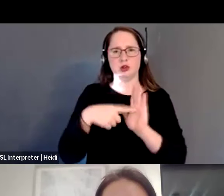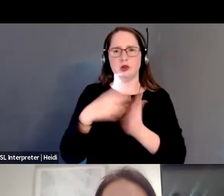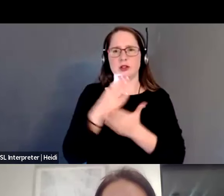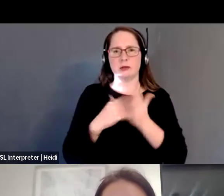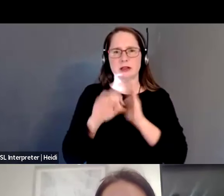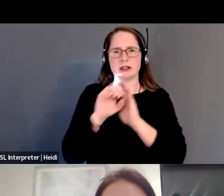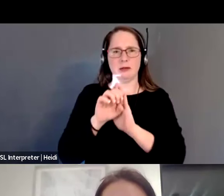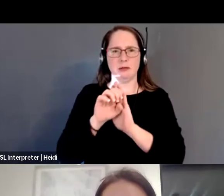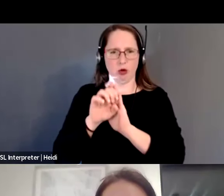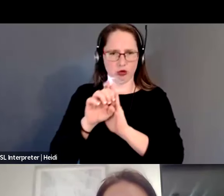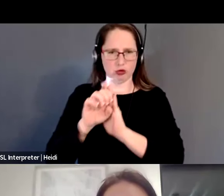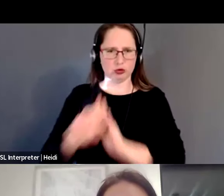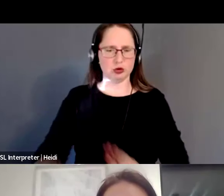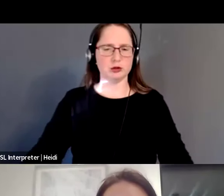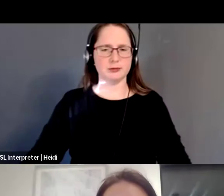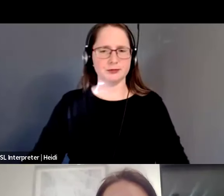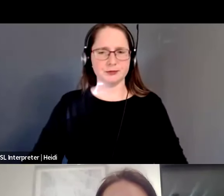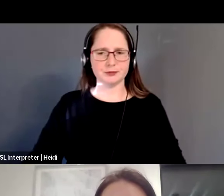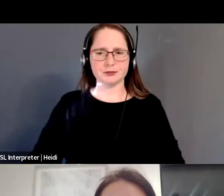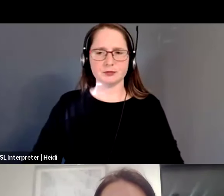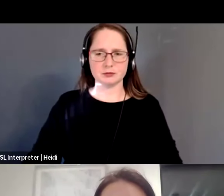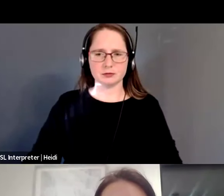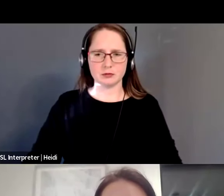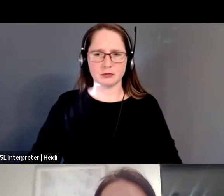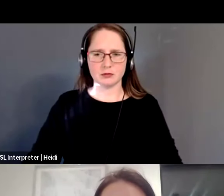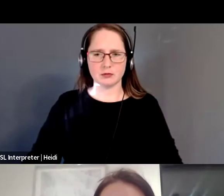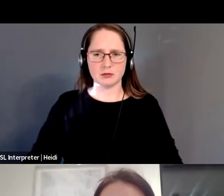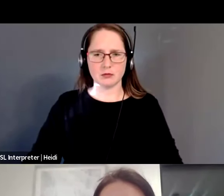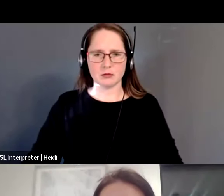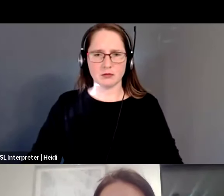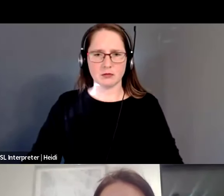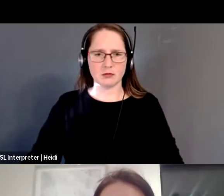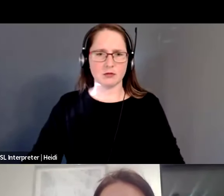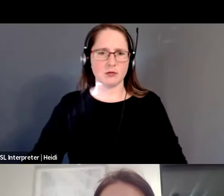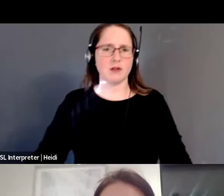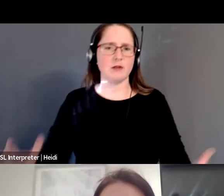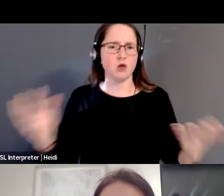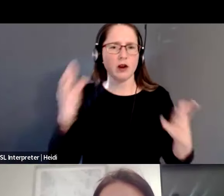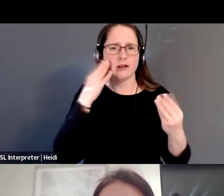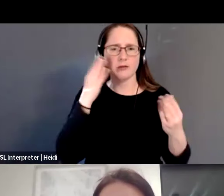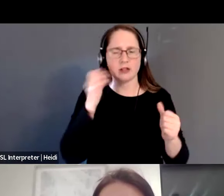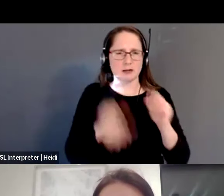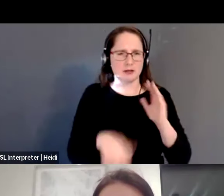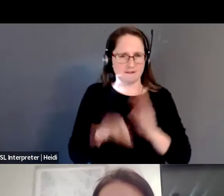of what information can be found on the CDP site.